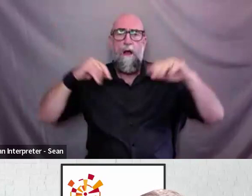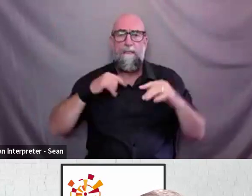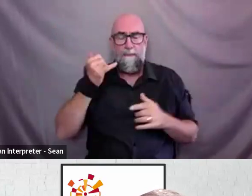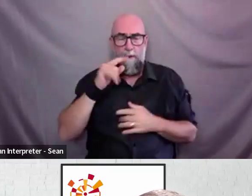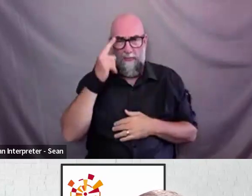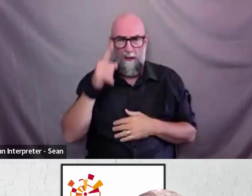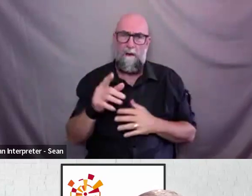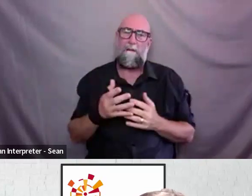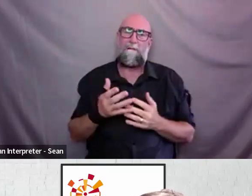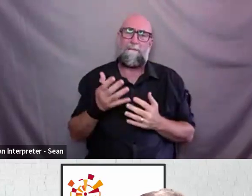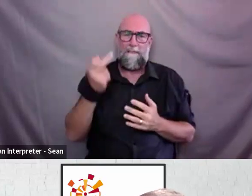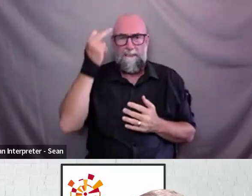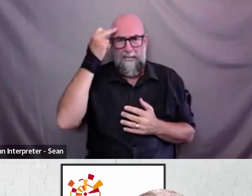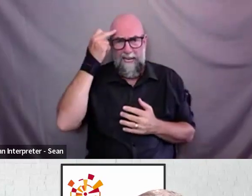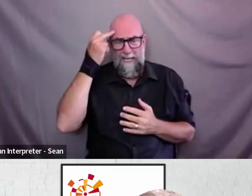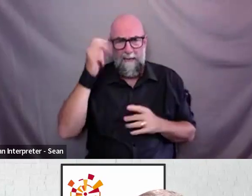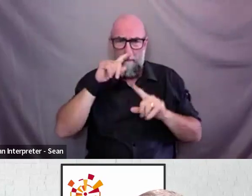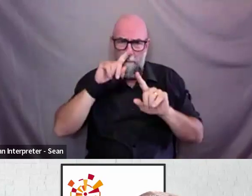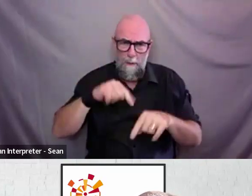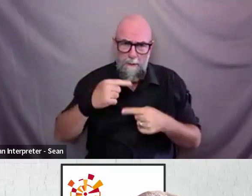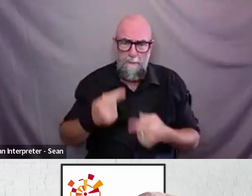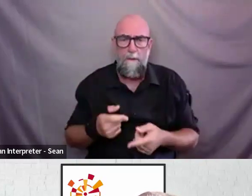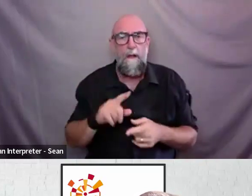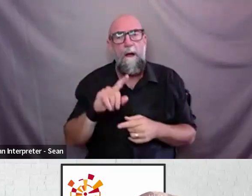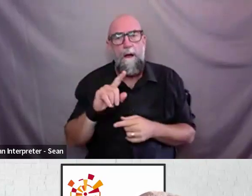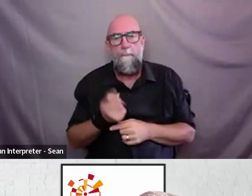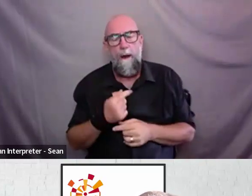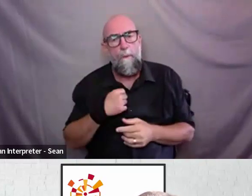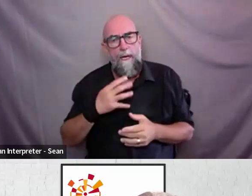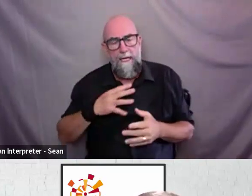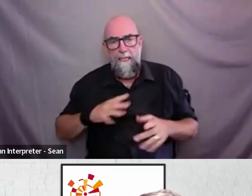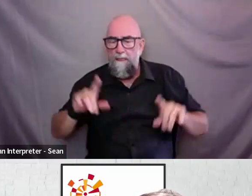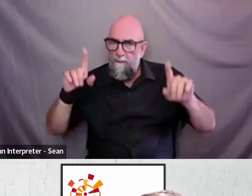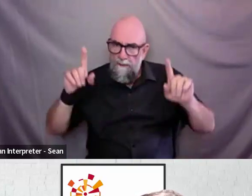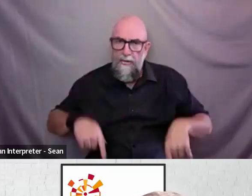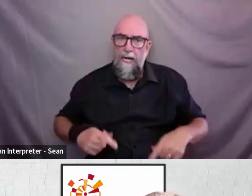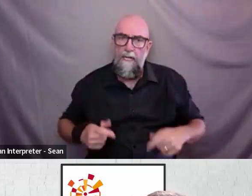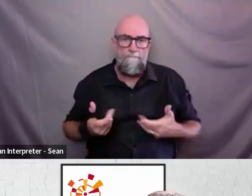Thanks, Pippa and as you said, artists are the ones to bring in with the big ideas